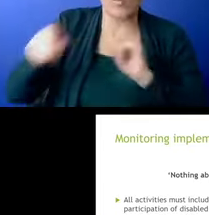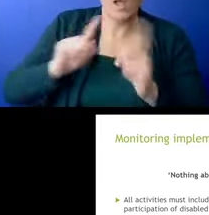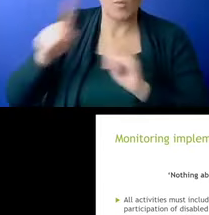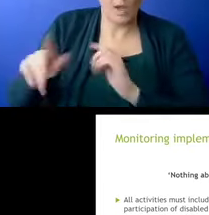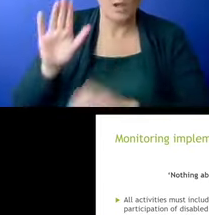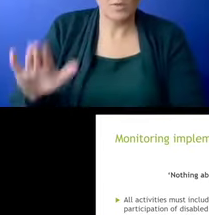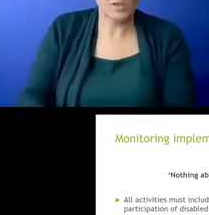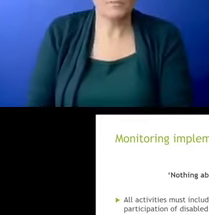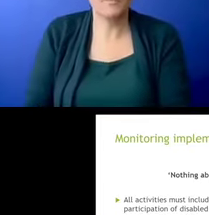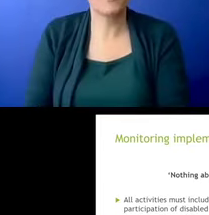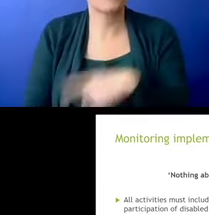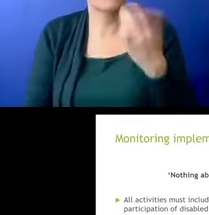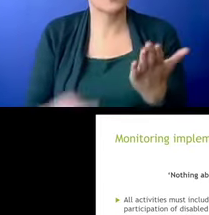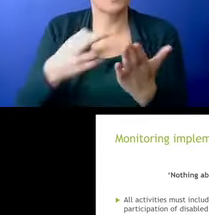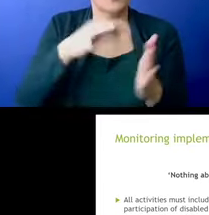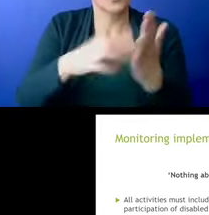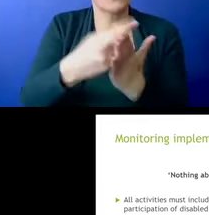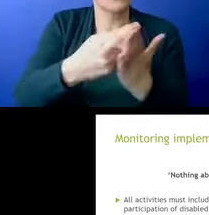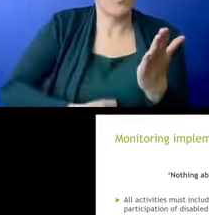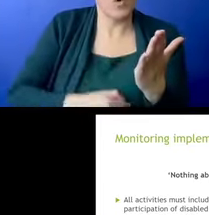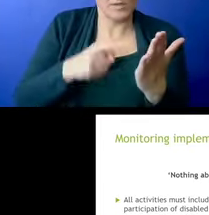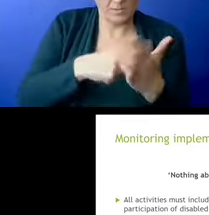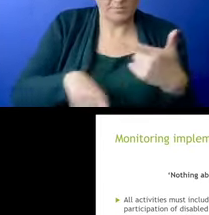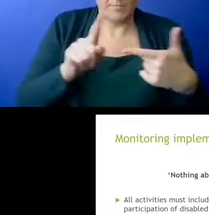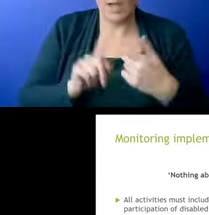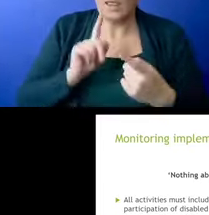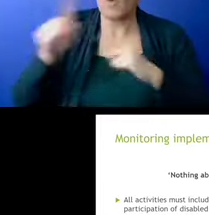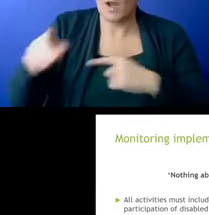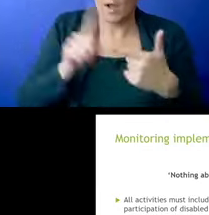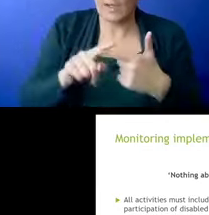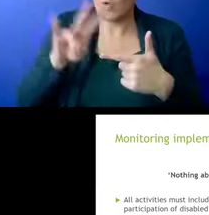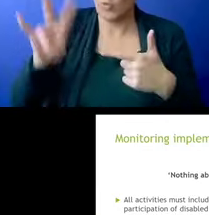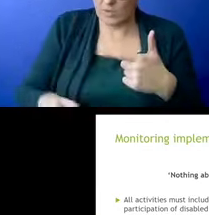Based on the state report, the reply to the list of questions, the public hearing,